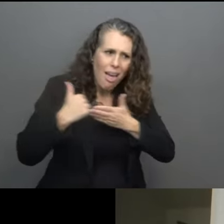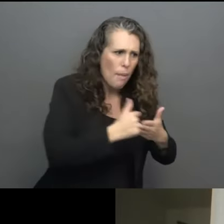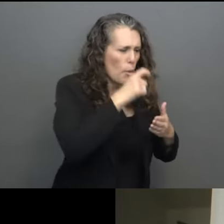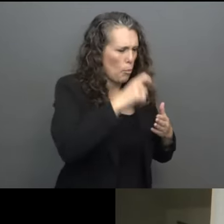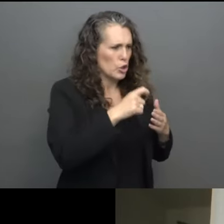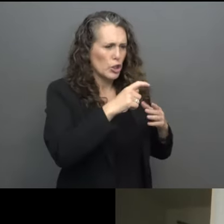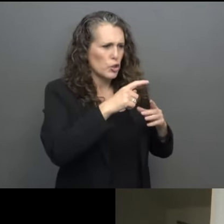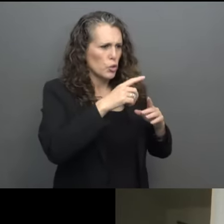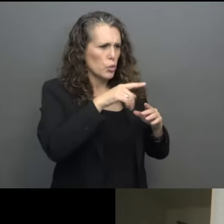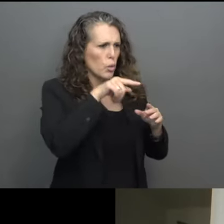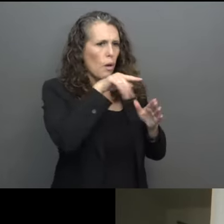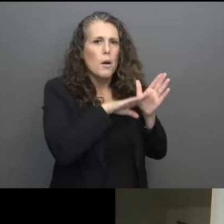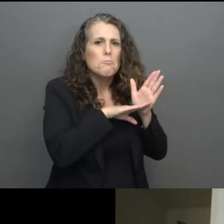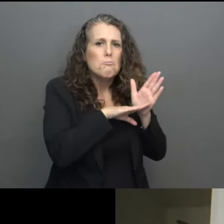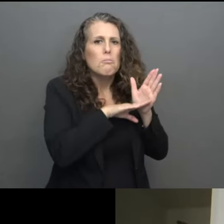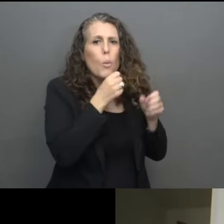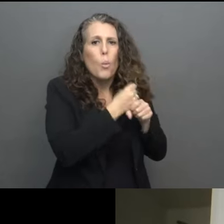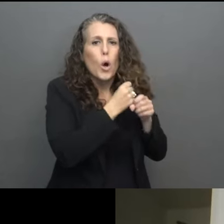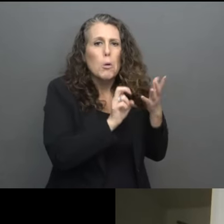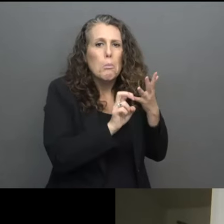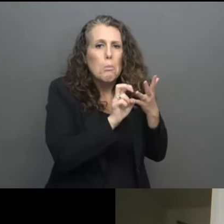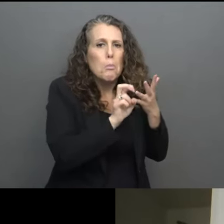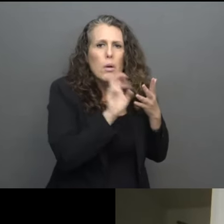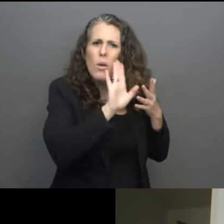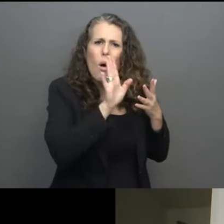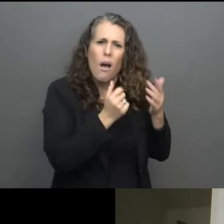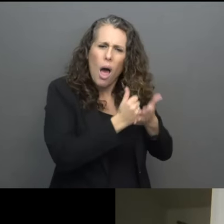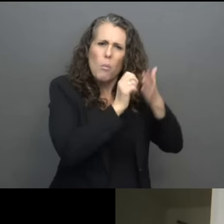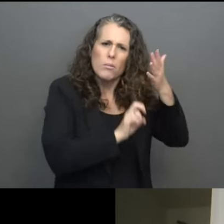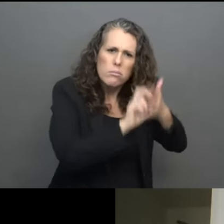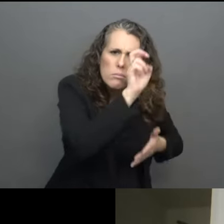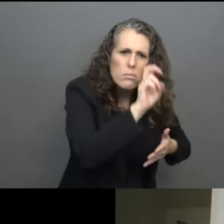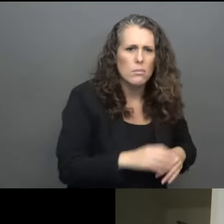10:30:04 and this involves for example the person who reads my news, my nine o'clock